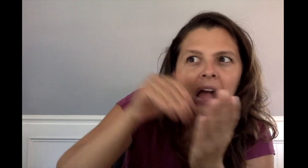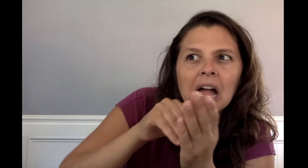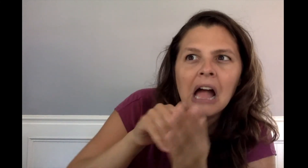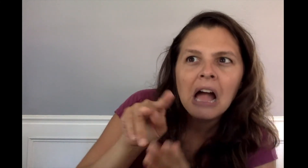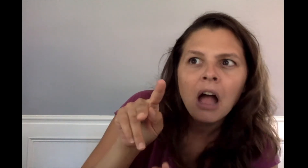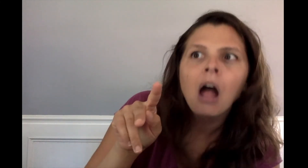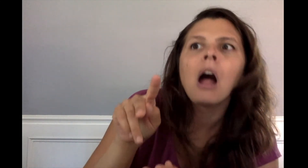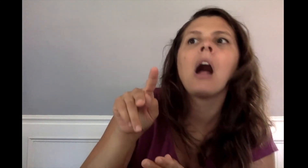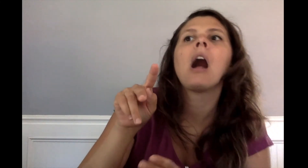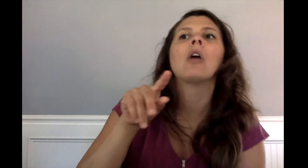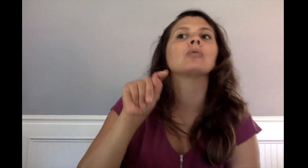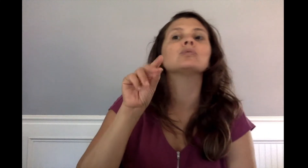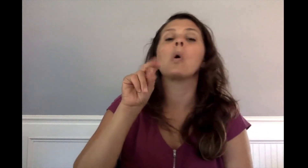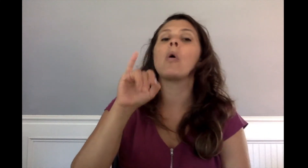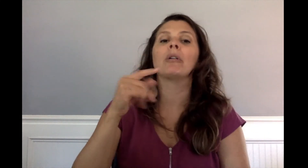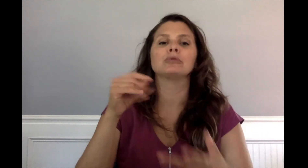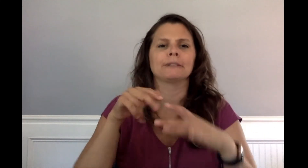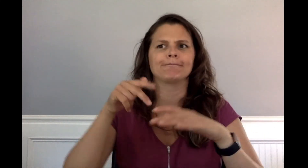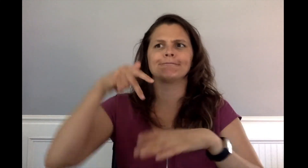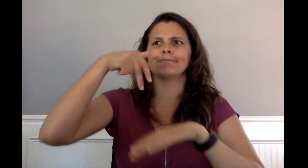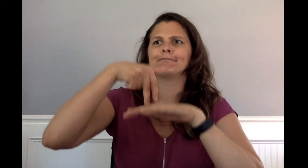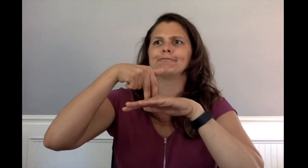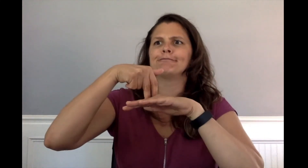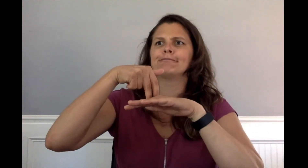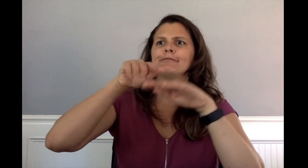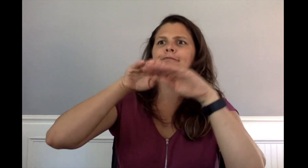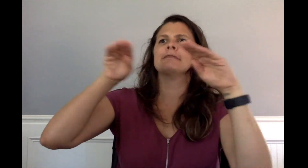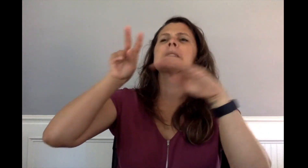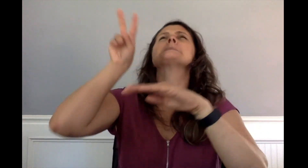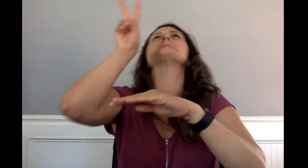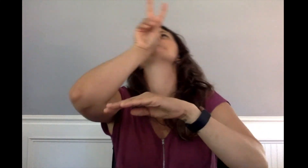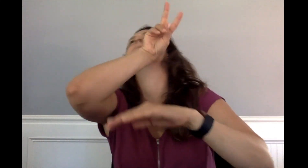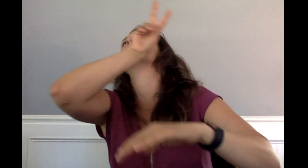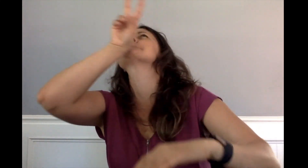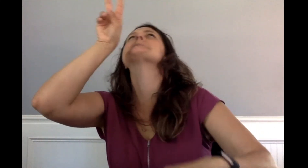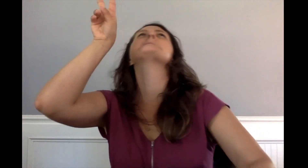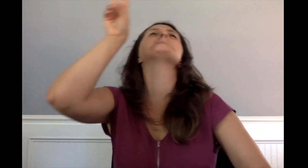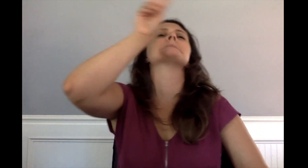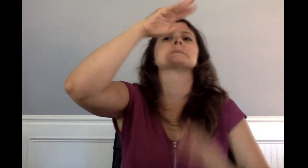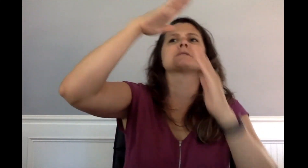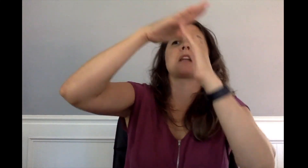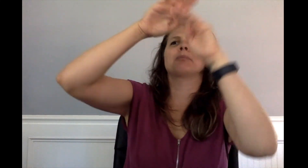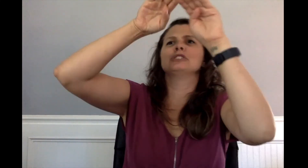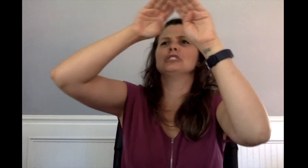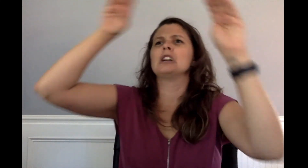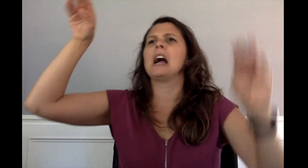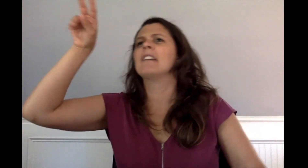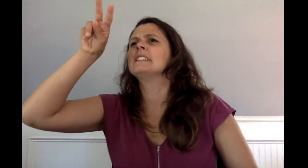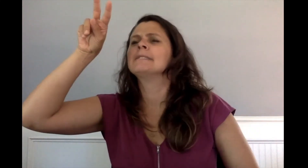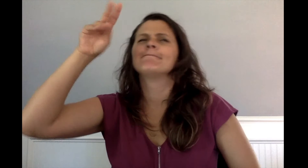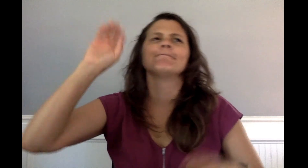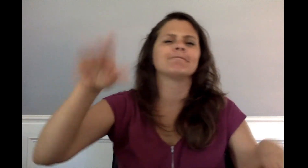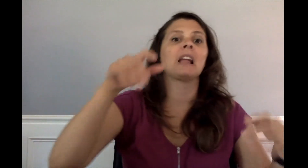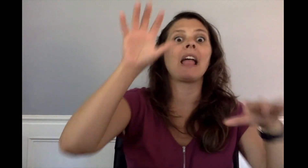They inched forward to peer through the crack again. Toni's head was tilted back as she searched the top shelves.